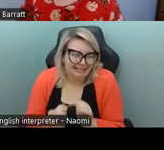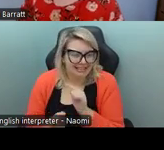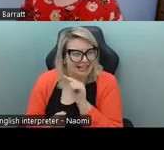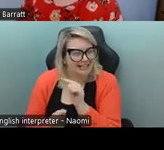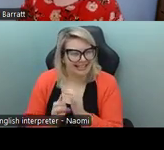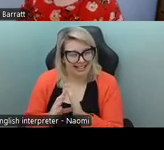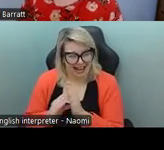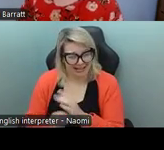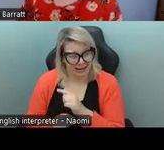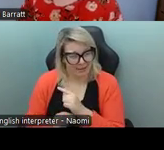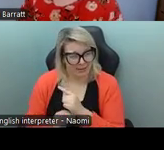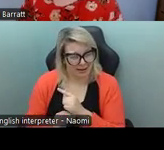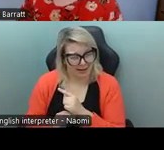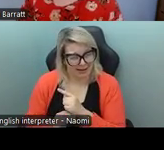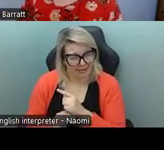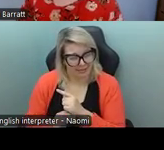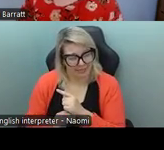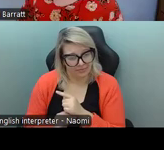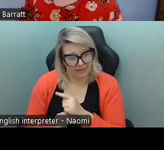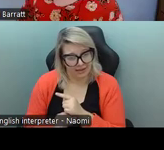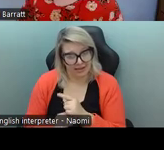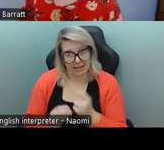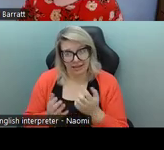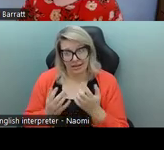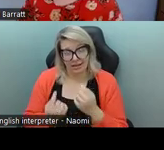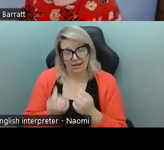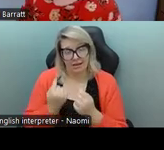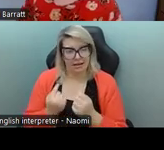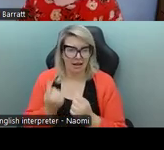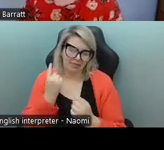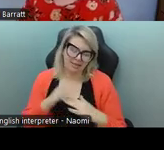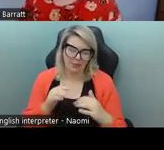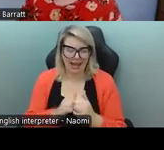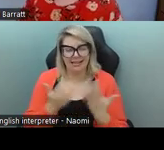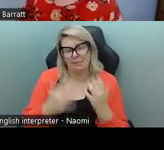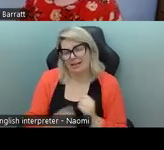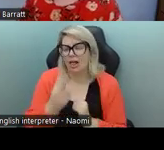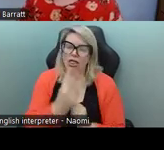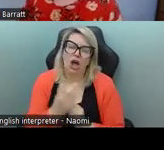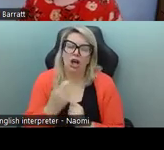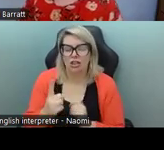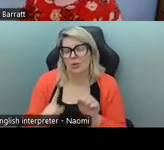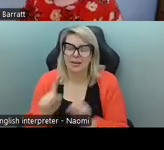"I had 31 meetings this weekend, I collapsed. Psych, mother didn't raise no quitter.